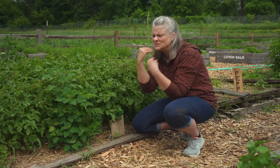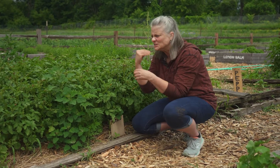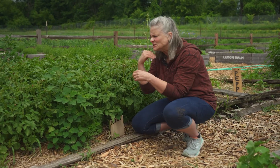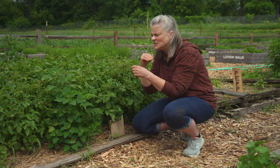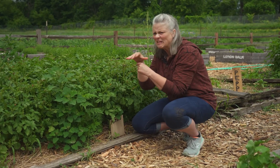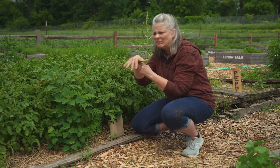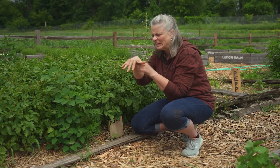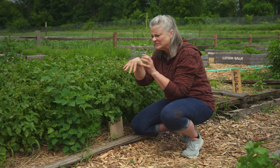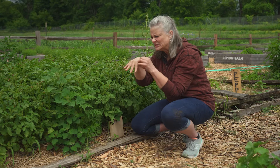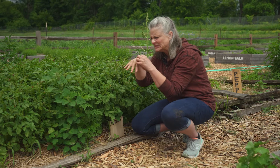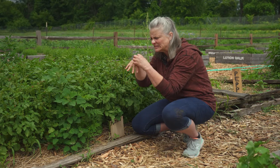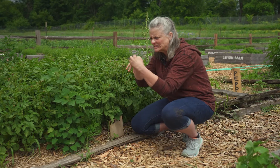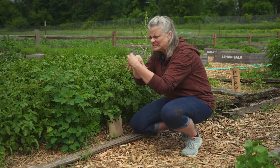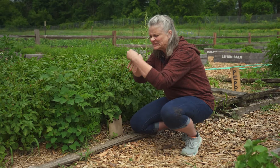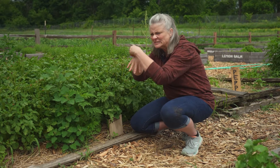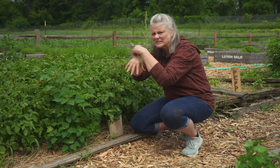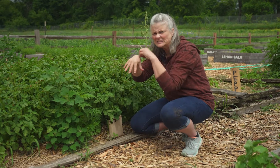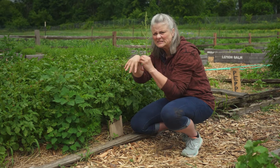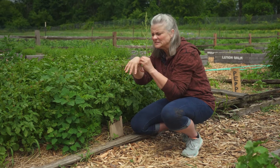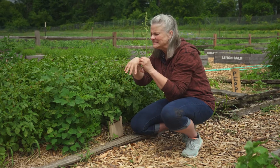It really likes to eat the leaves of the plant,